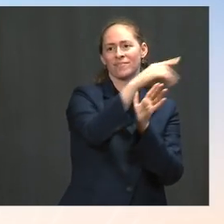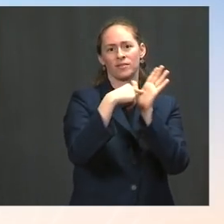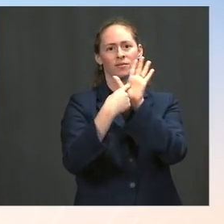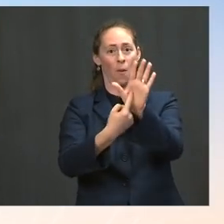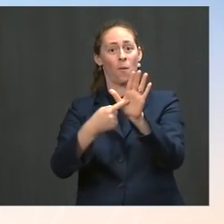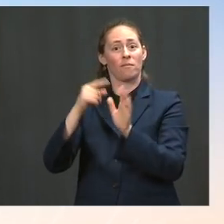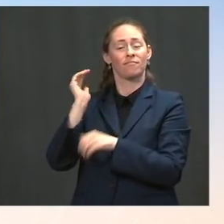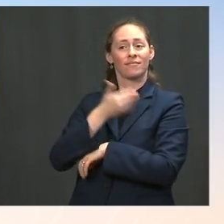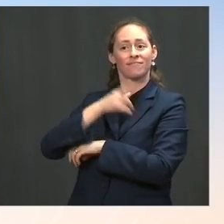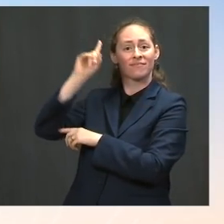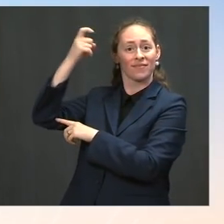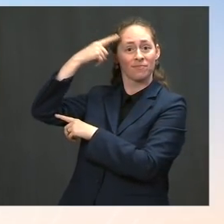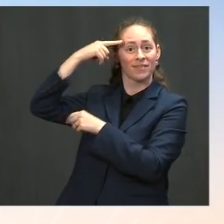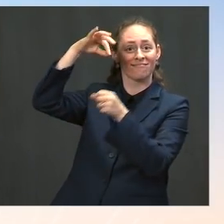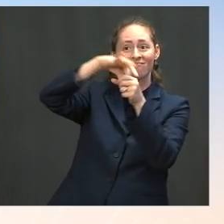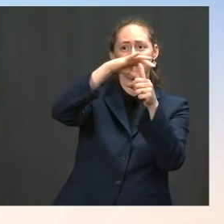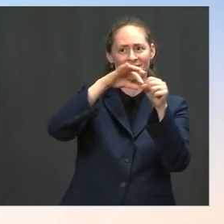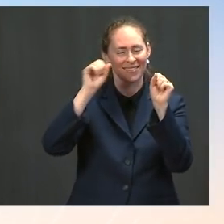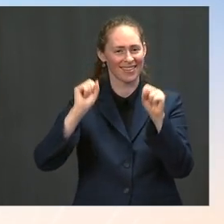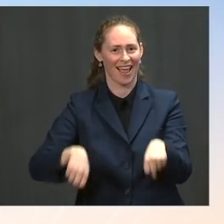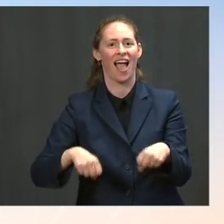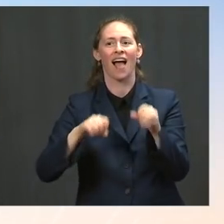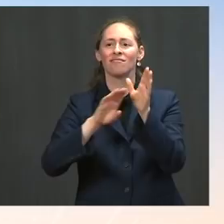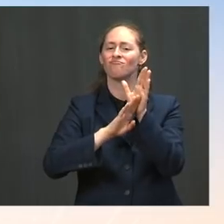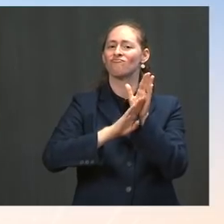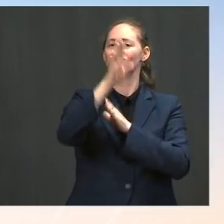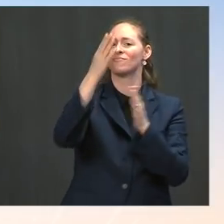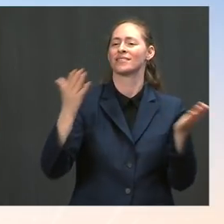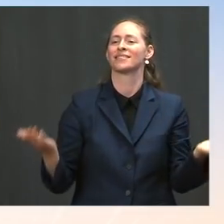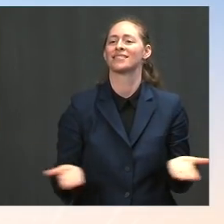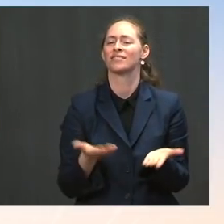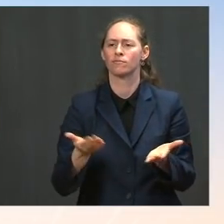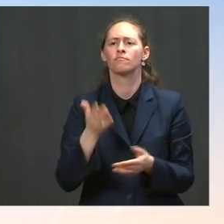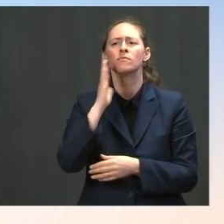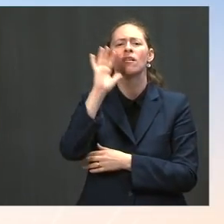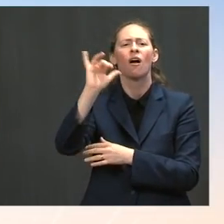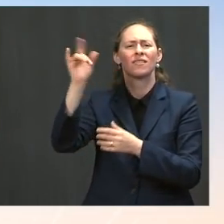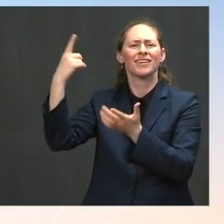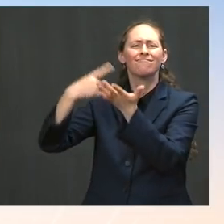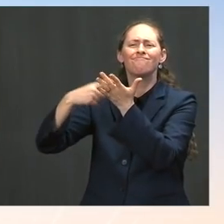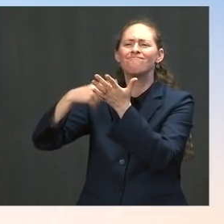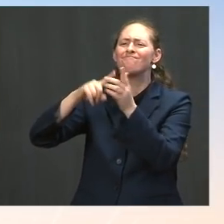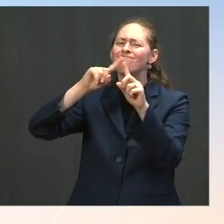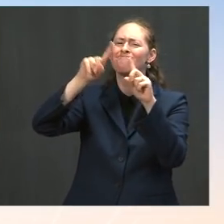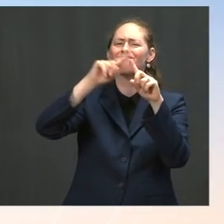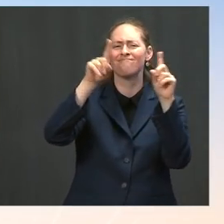Of course, he'll discuss a range of topics at the meeting. Also today, top CEOs representing